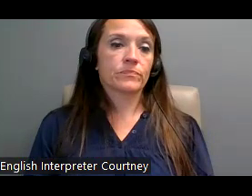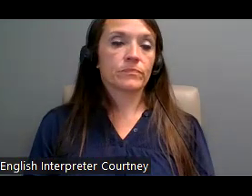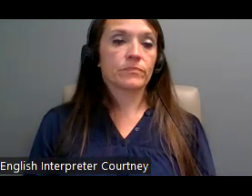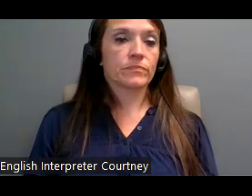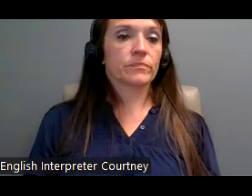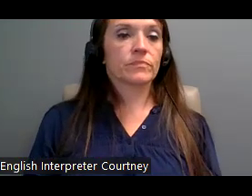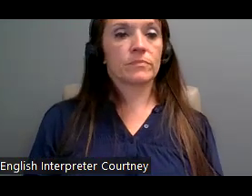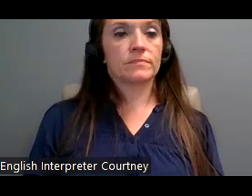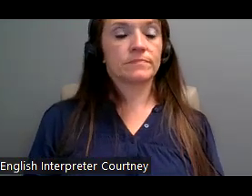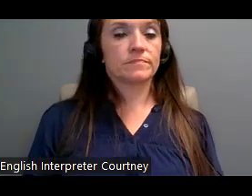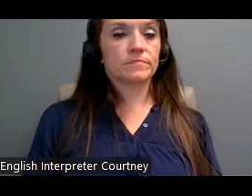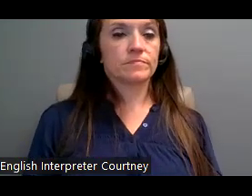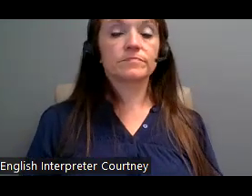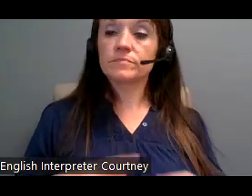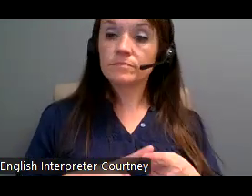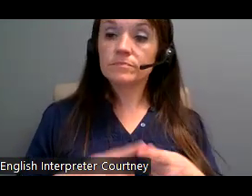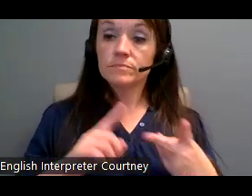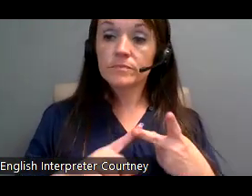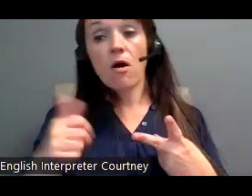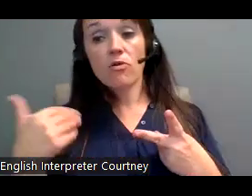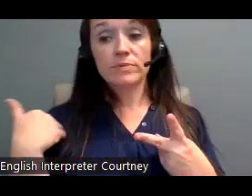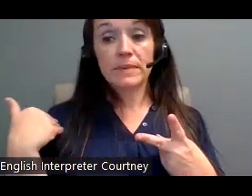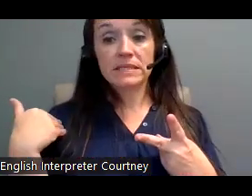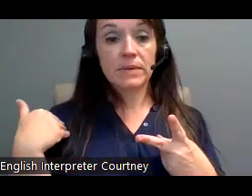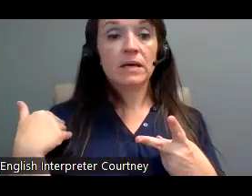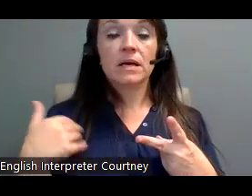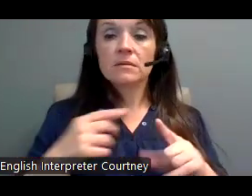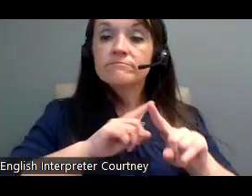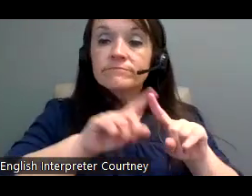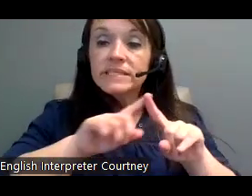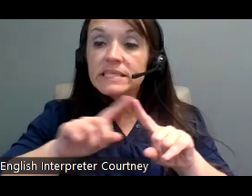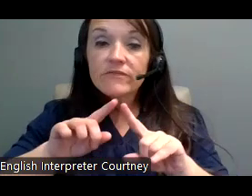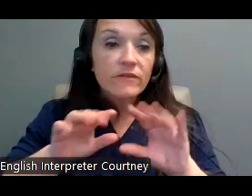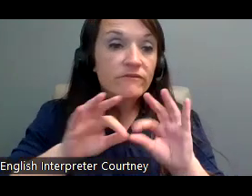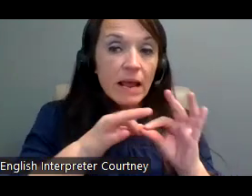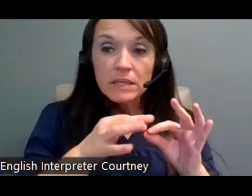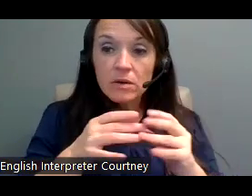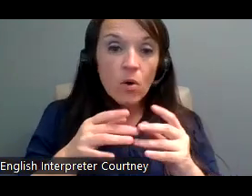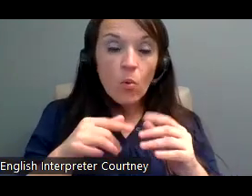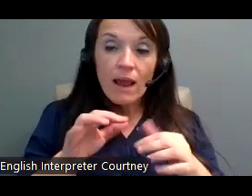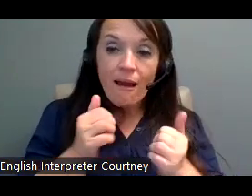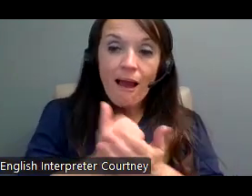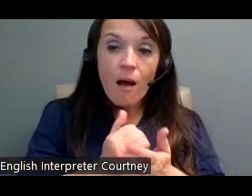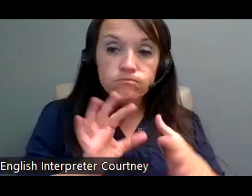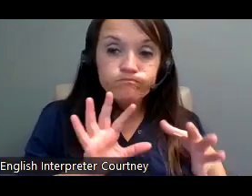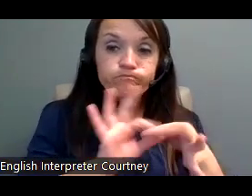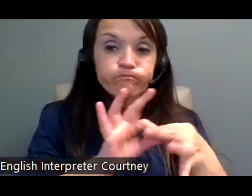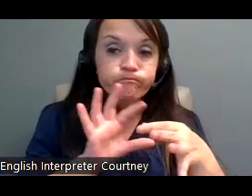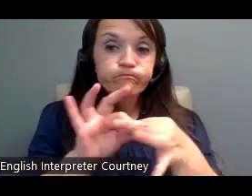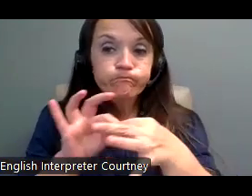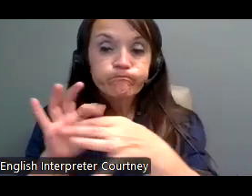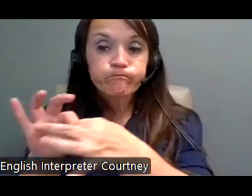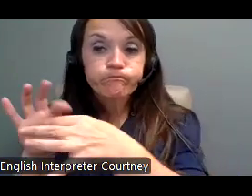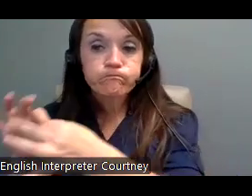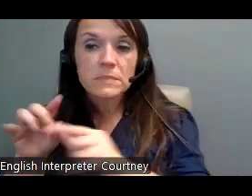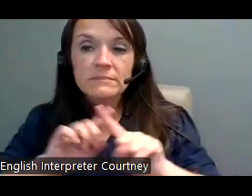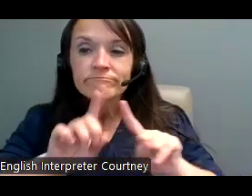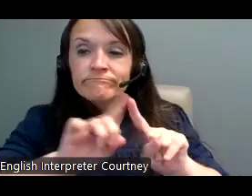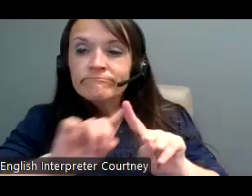we do is linking families and individuals to resources, social, educational, medical, social